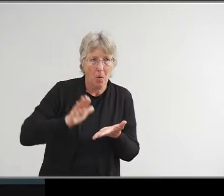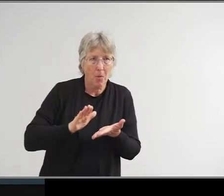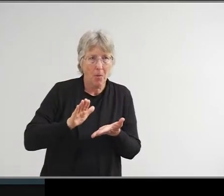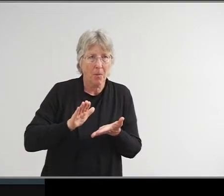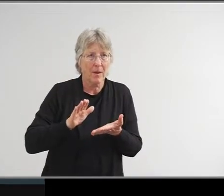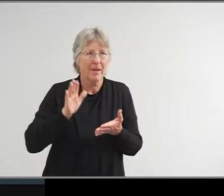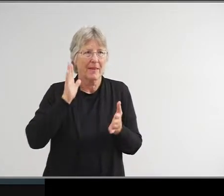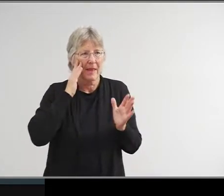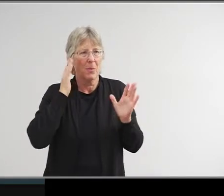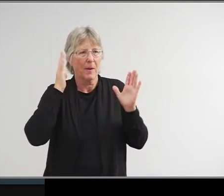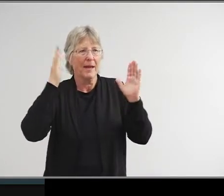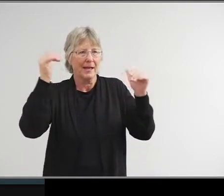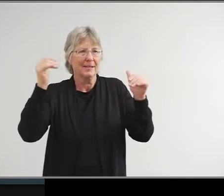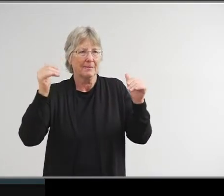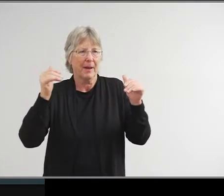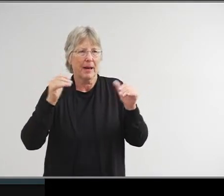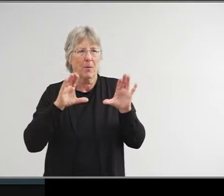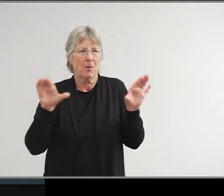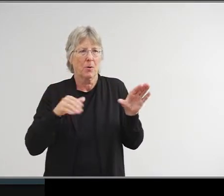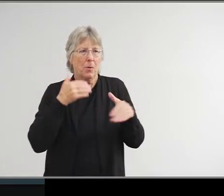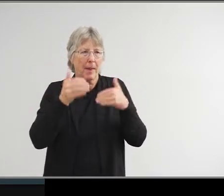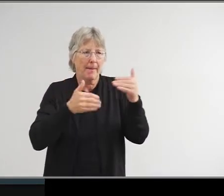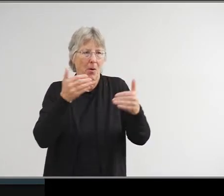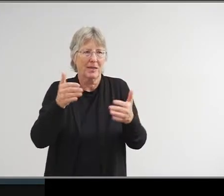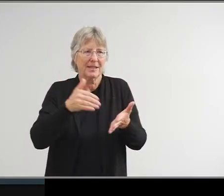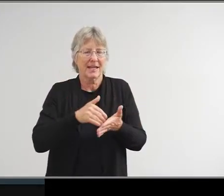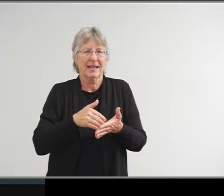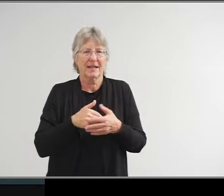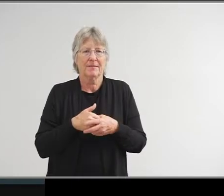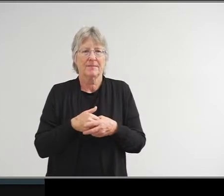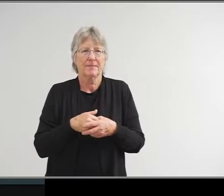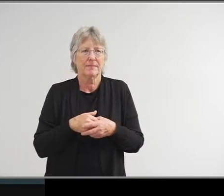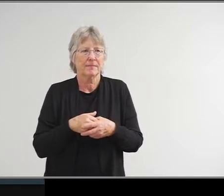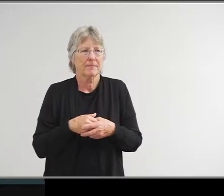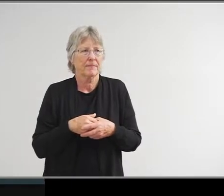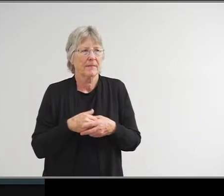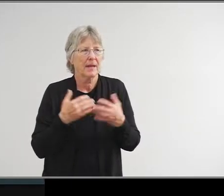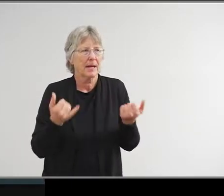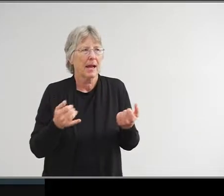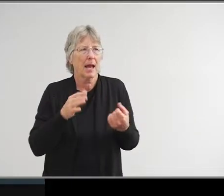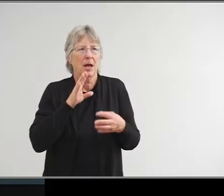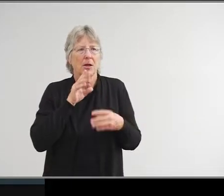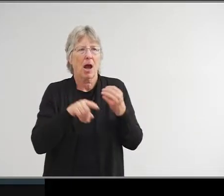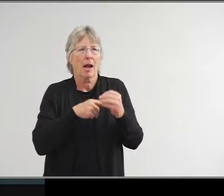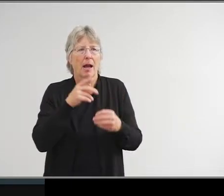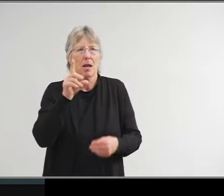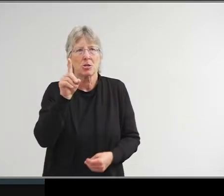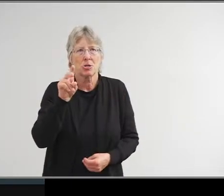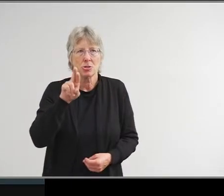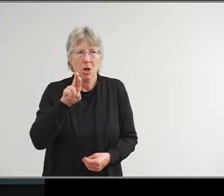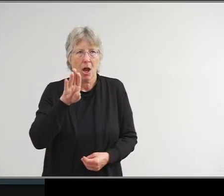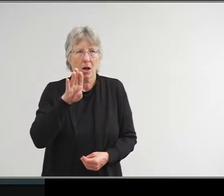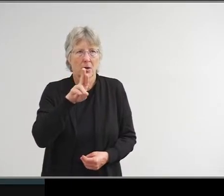will be released. And so, I'm gonna turn it over to Dr. Brown to address some of the health and safety aspects